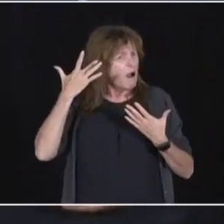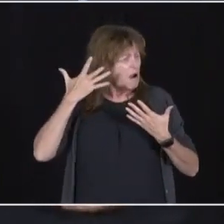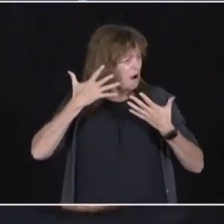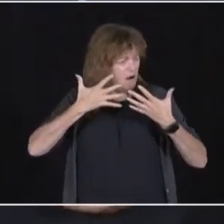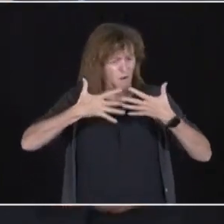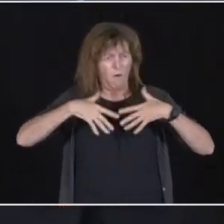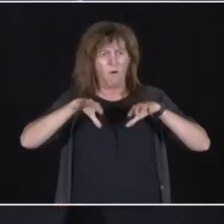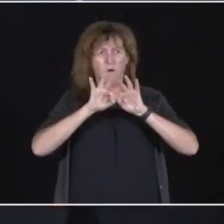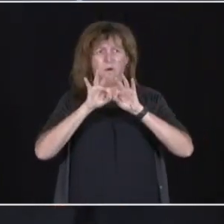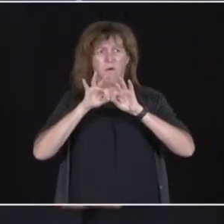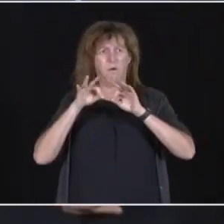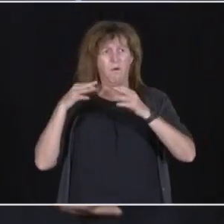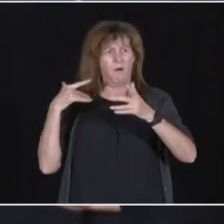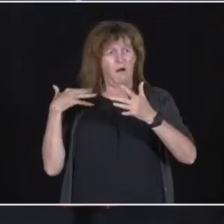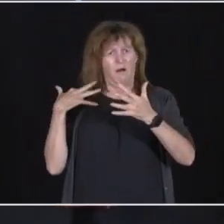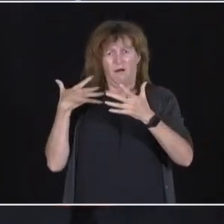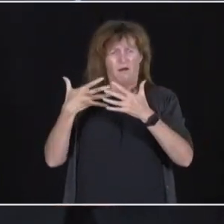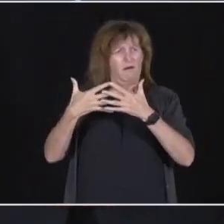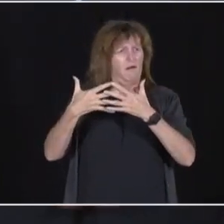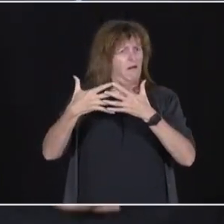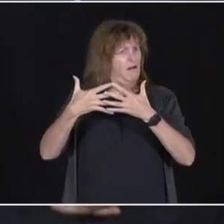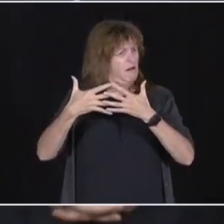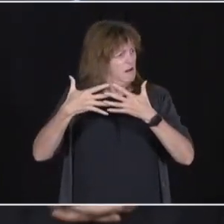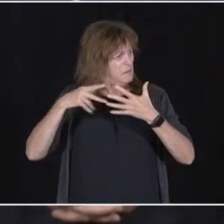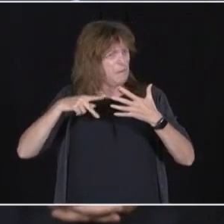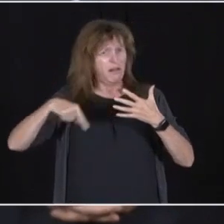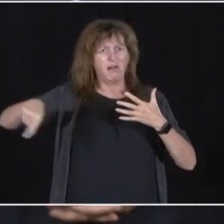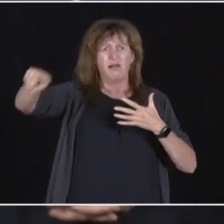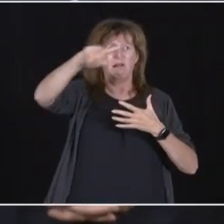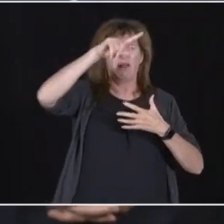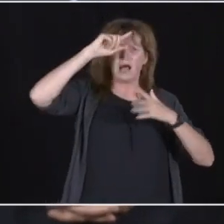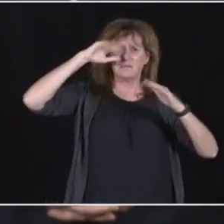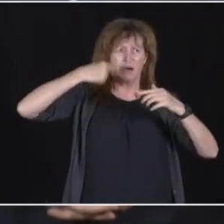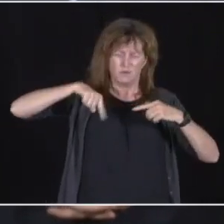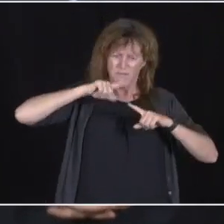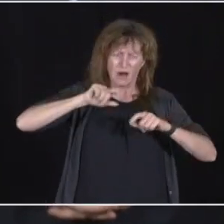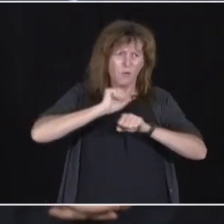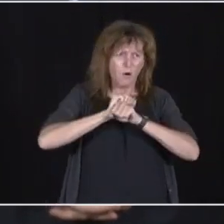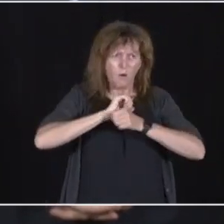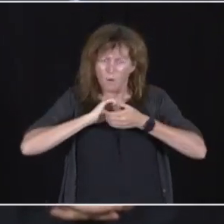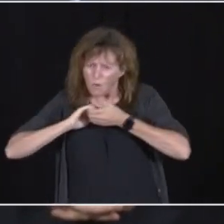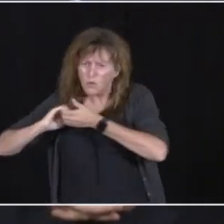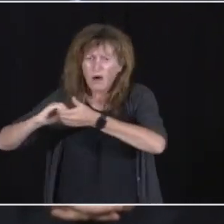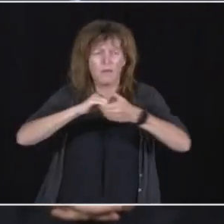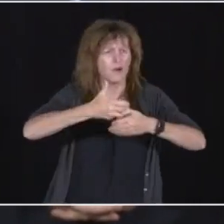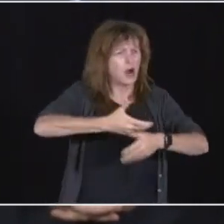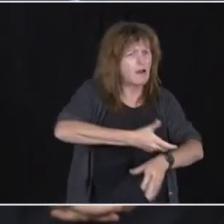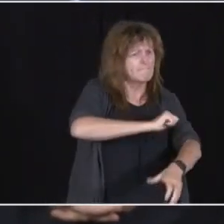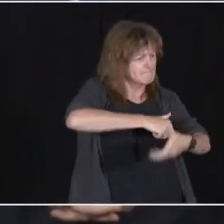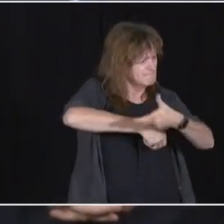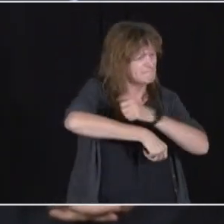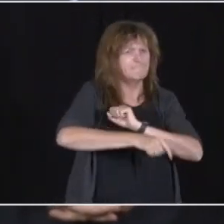Because during these critical times, people expected us to come together and get the job done. And that is exactly what we did.